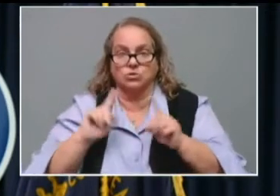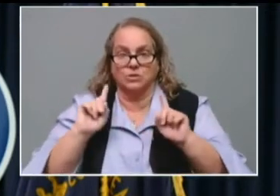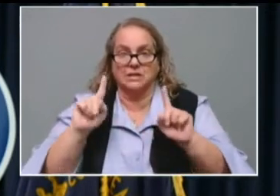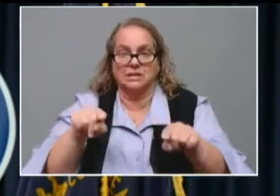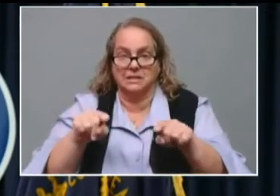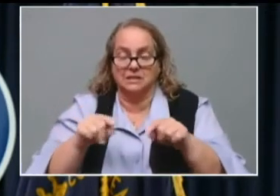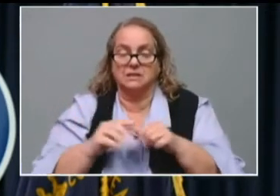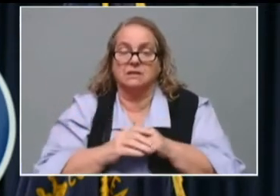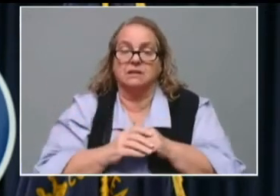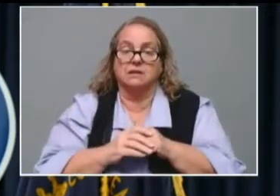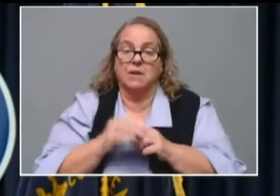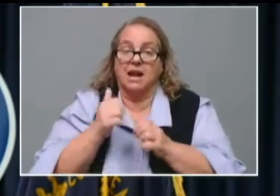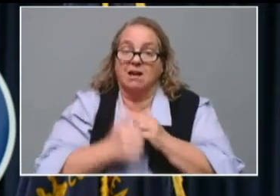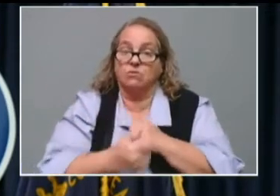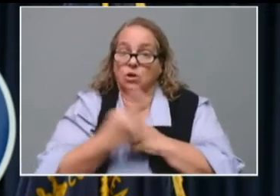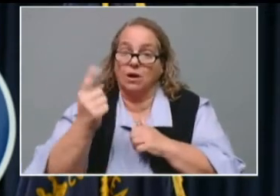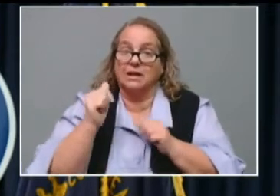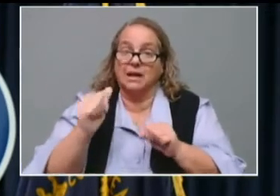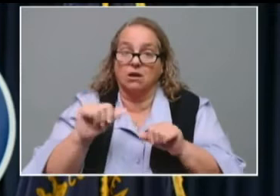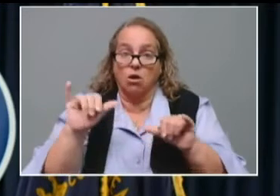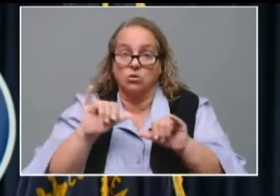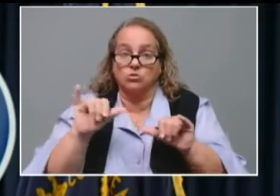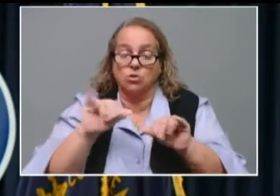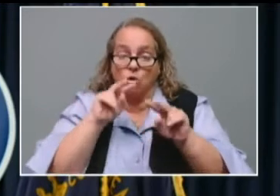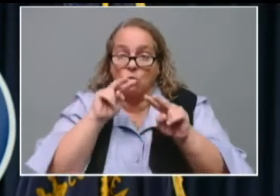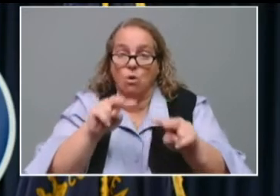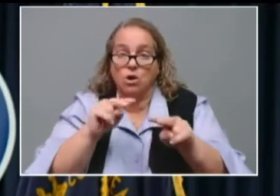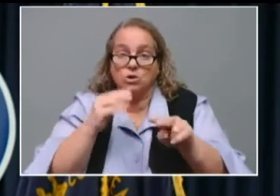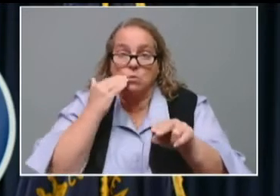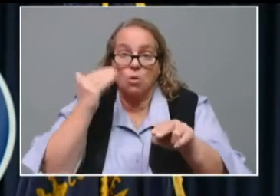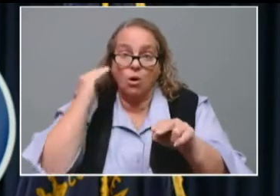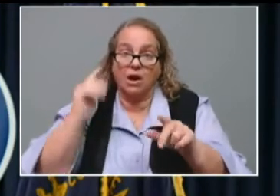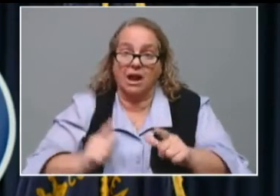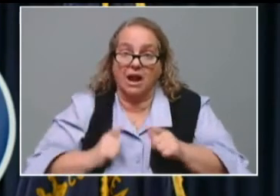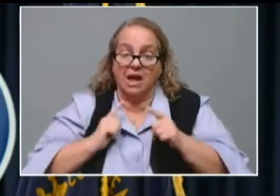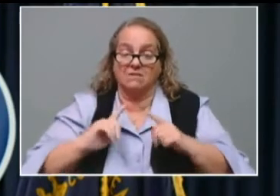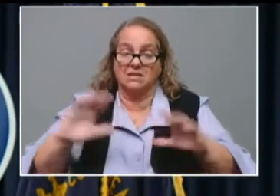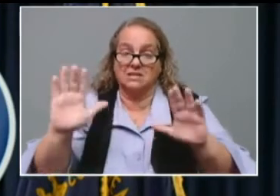can also watch the memorial live this sunday at one p.m. Through my facebook